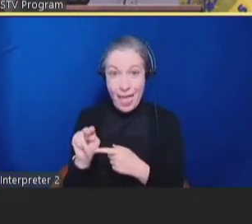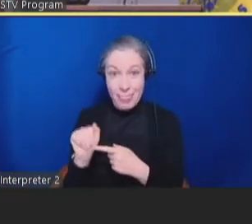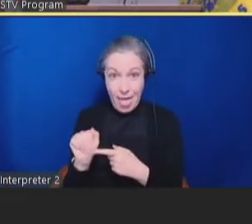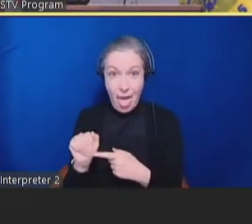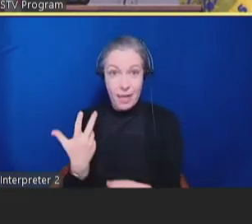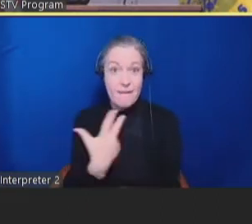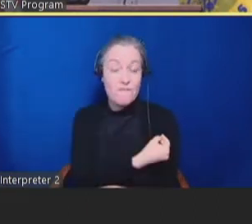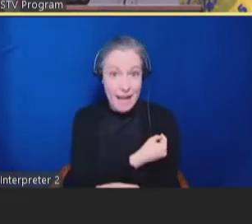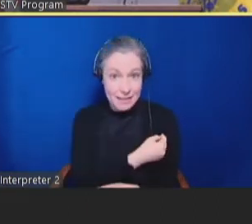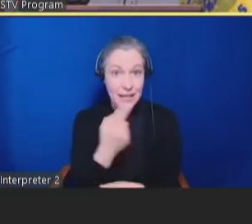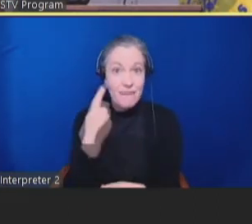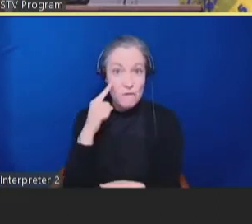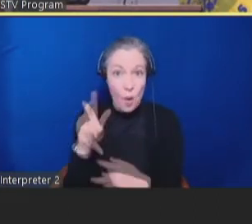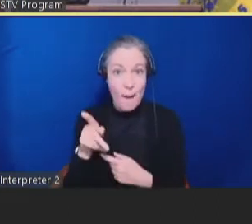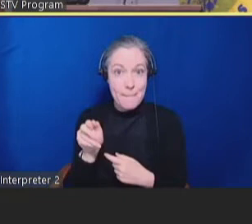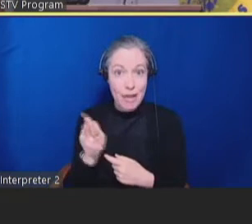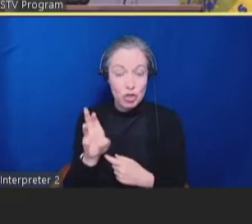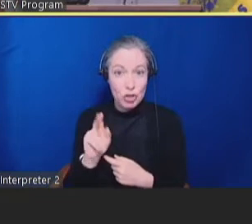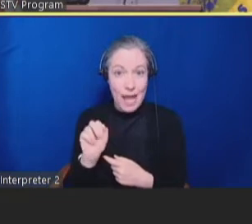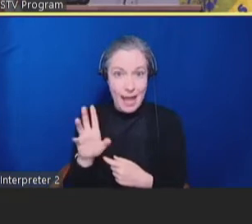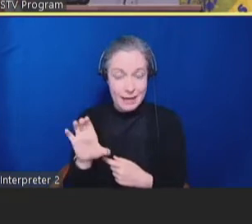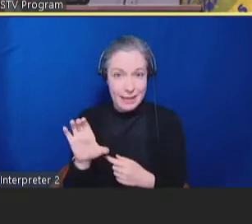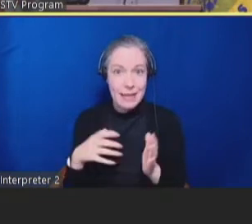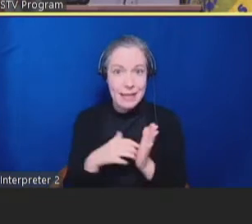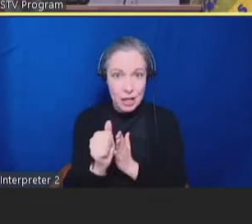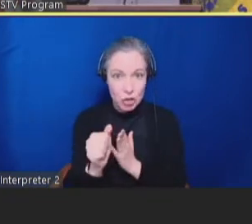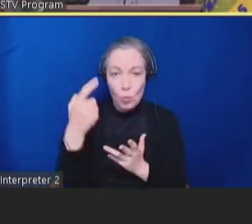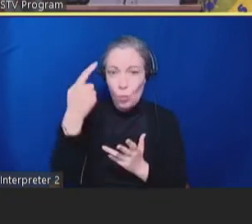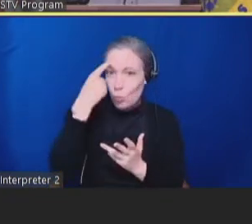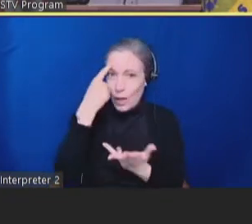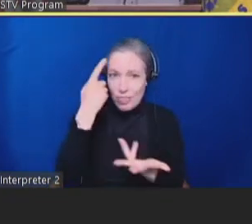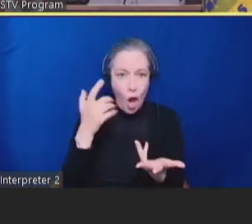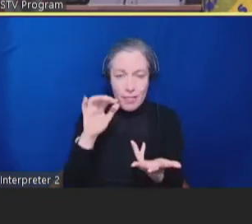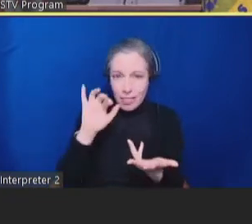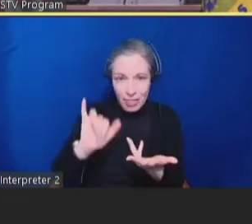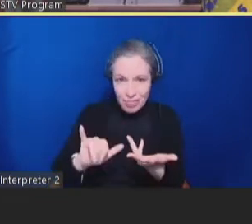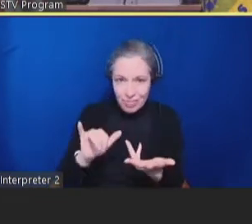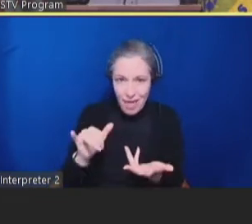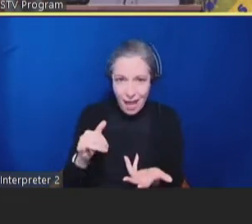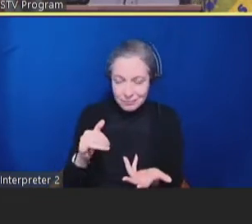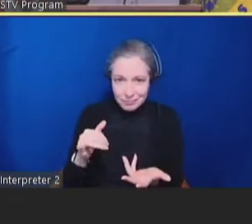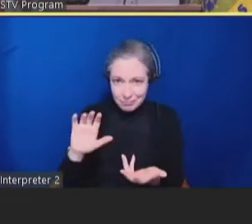historically thought to not contain such mutation-derived antigens suitable